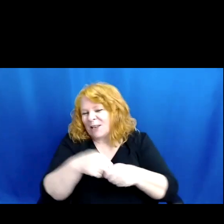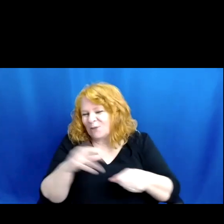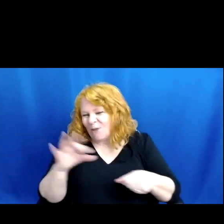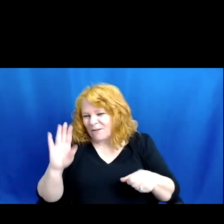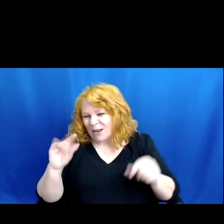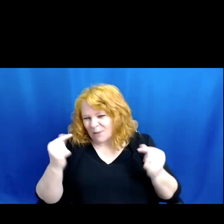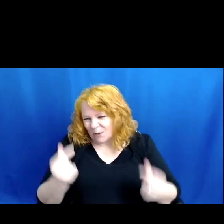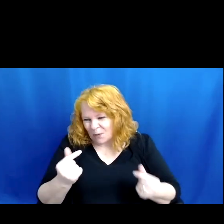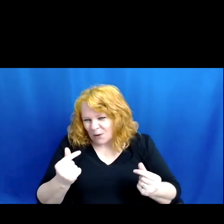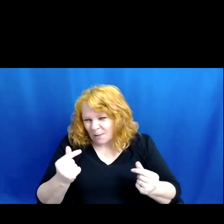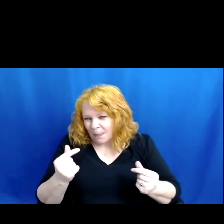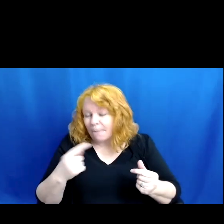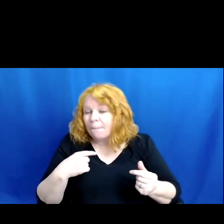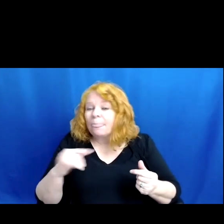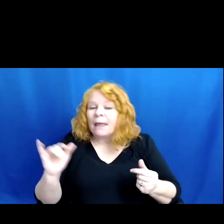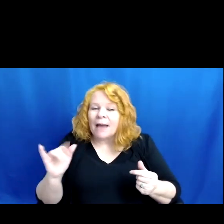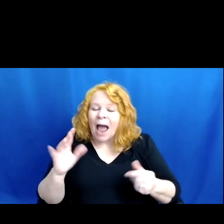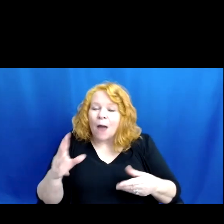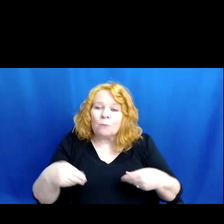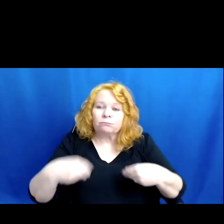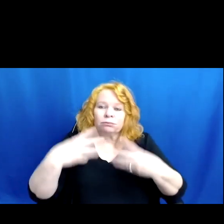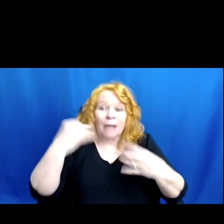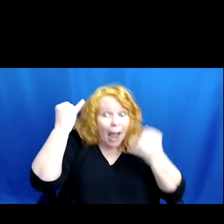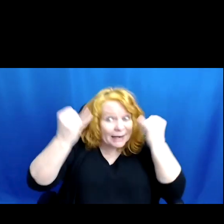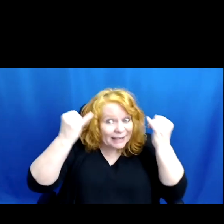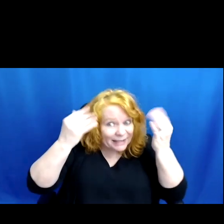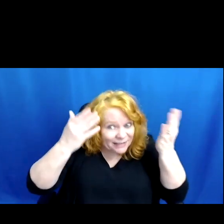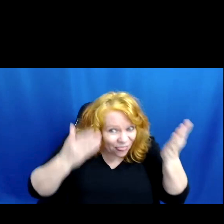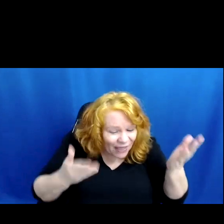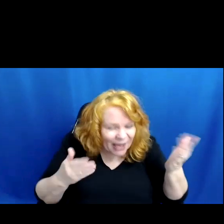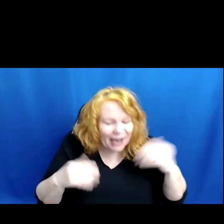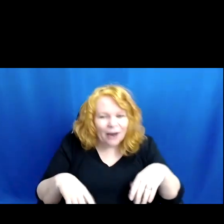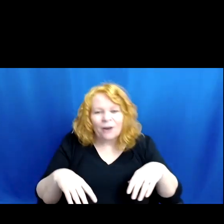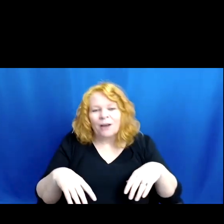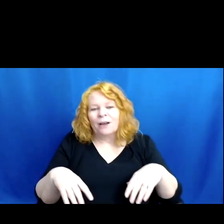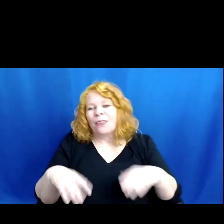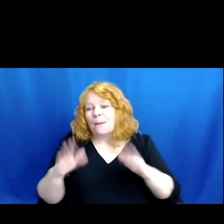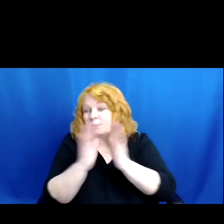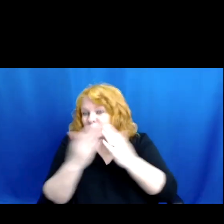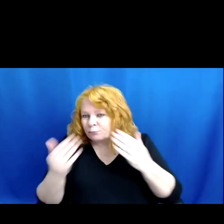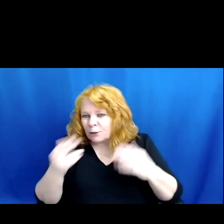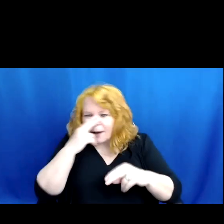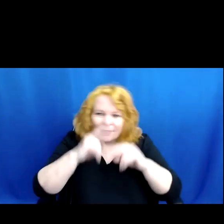Like I said I am going to post ideas. There is going to be a show book Saturday and a fun Sunday resource.